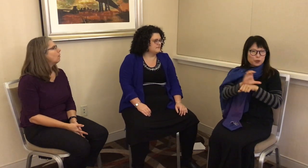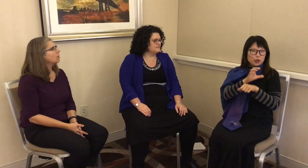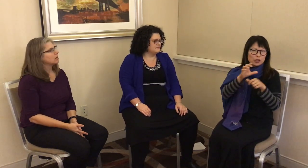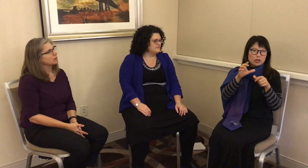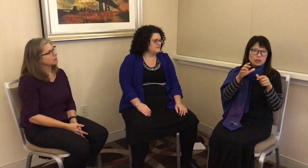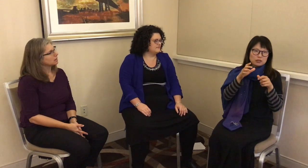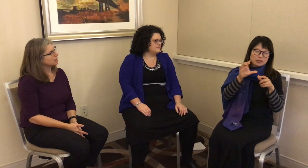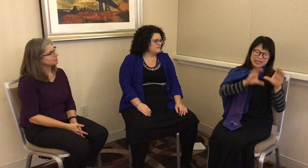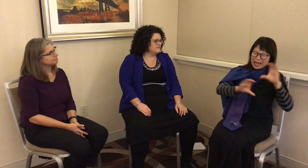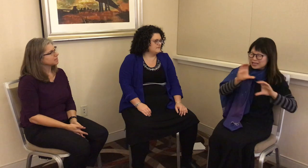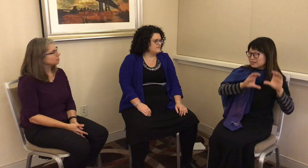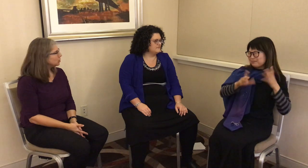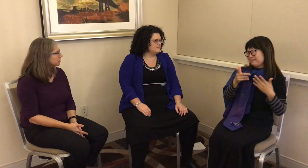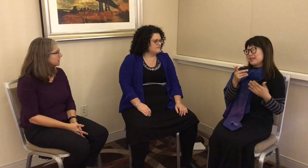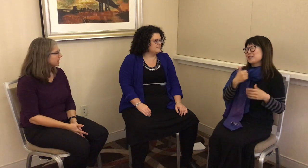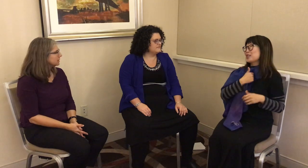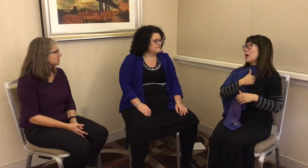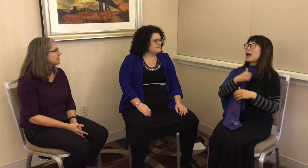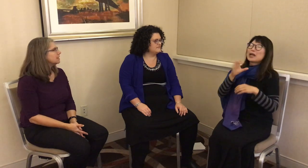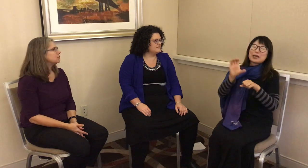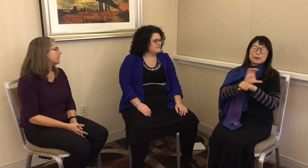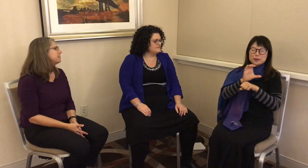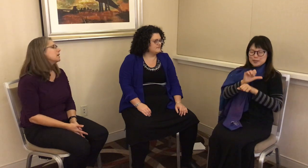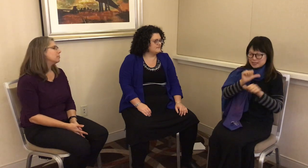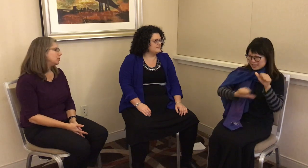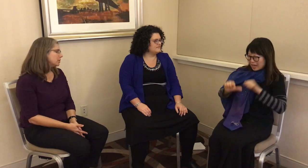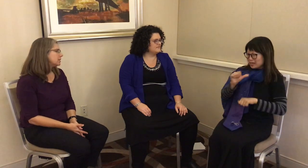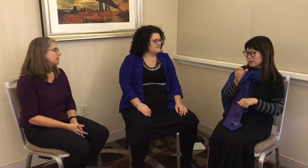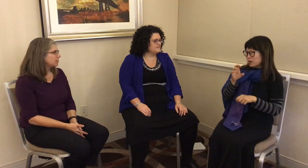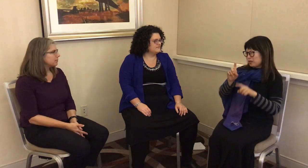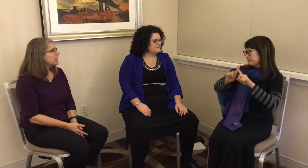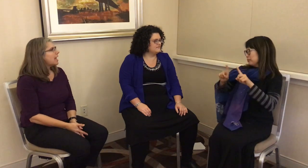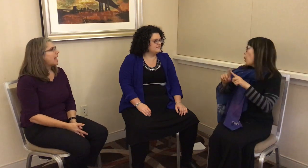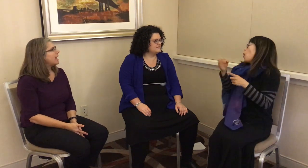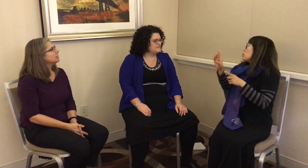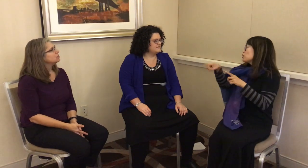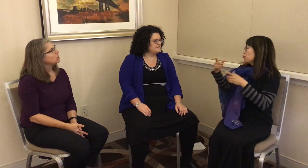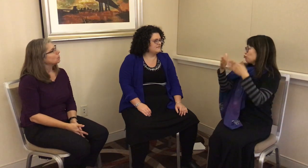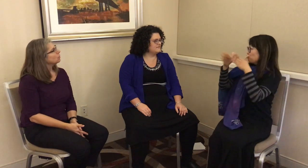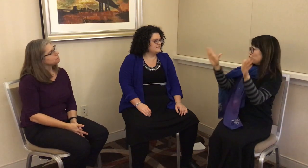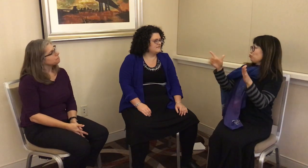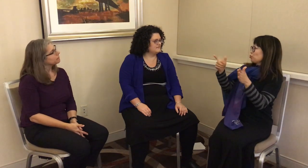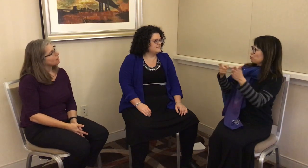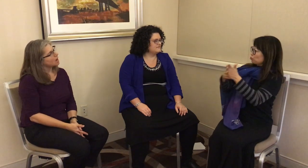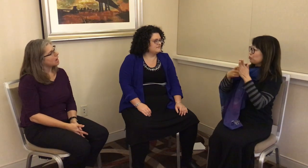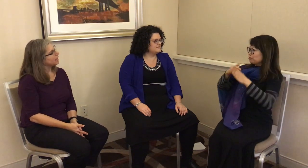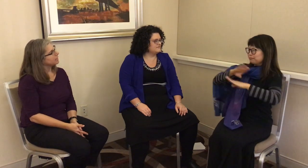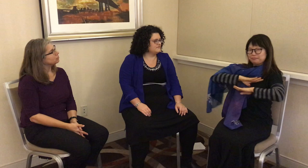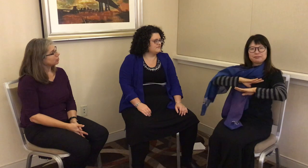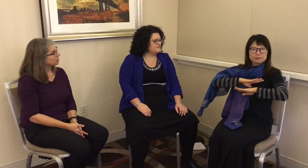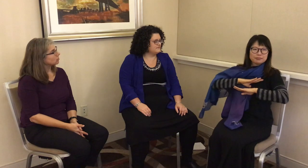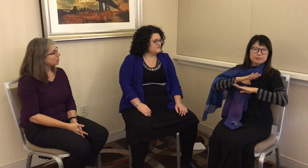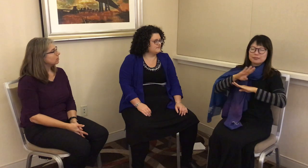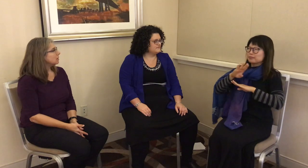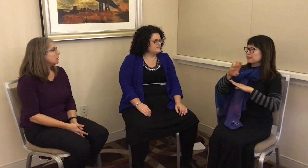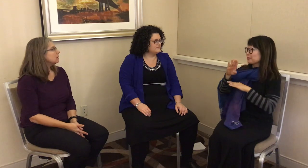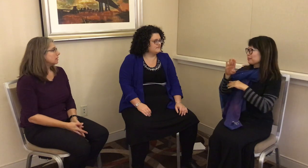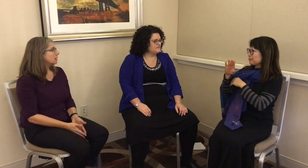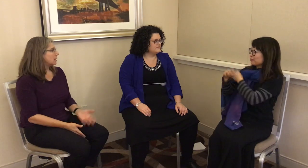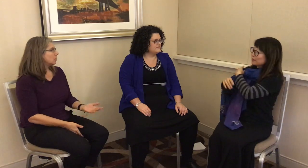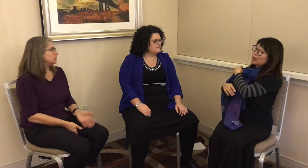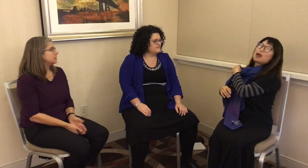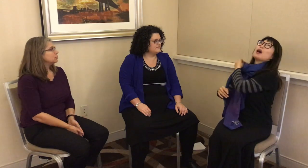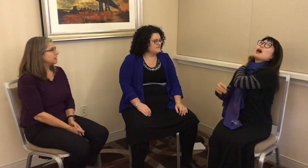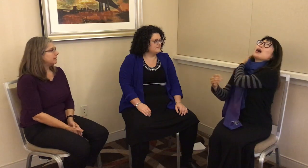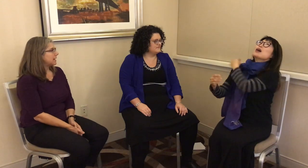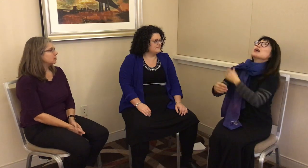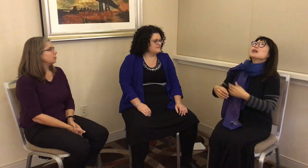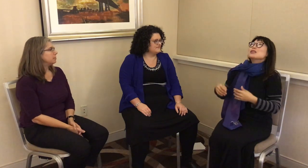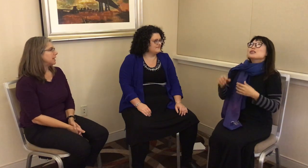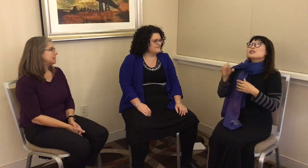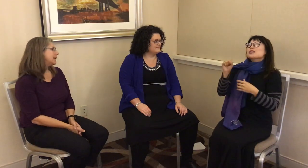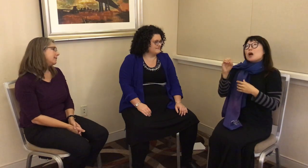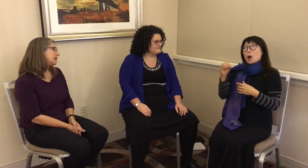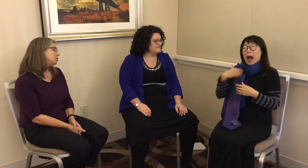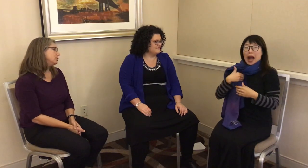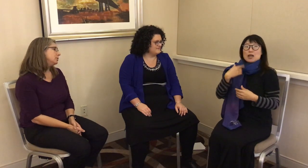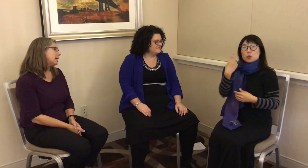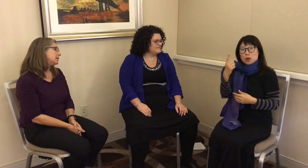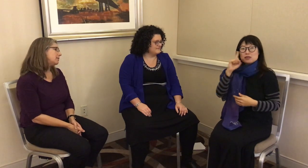or computer science. I, in general, was interested in that. People had to take that to satisfy